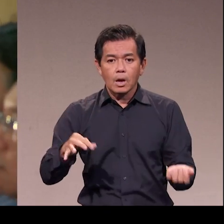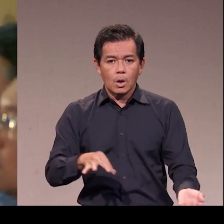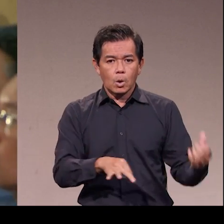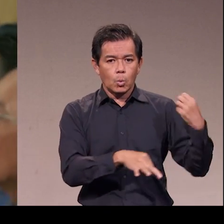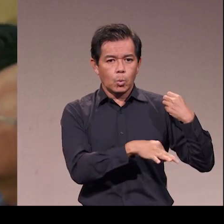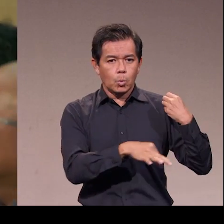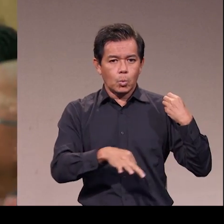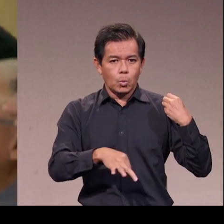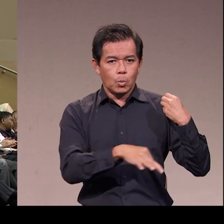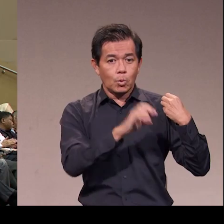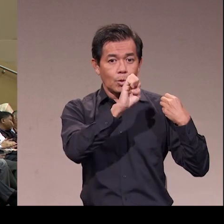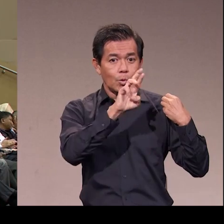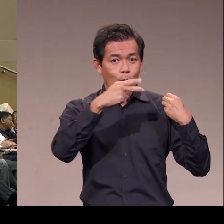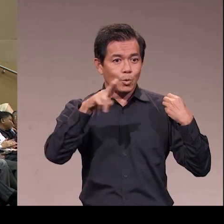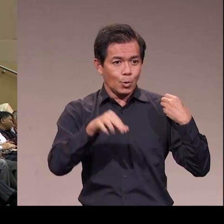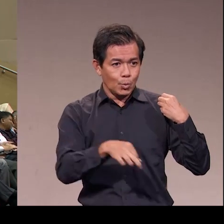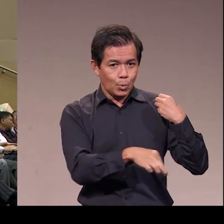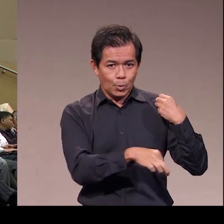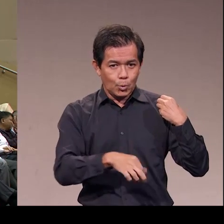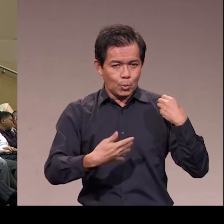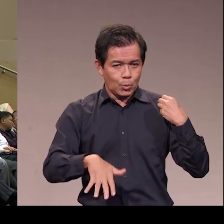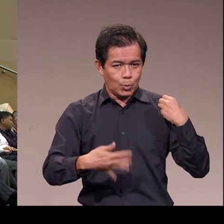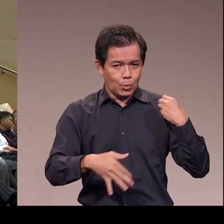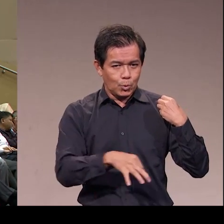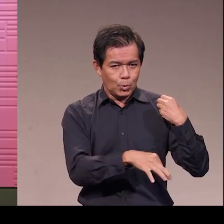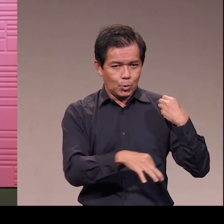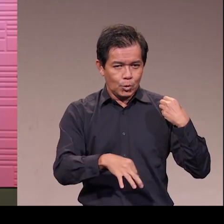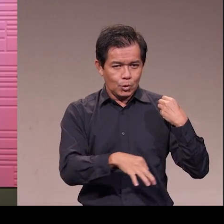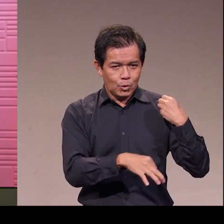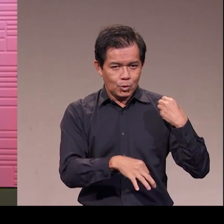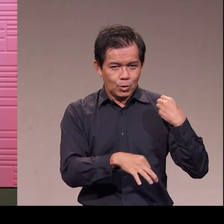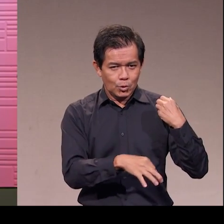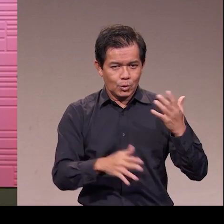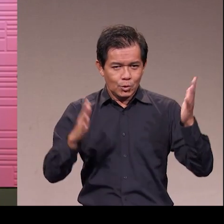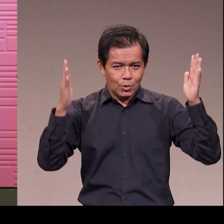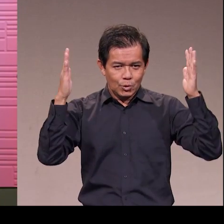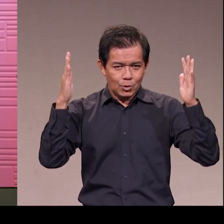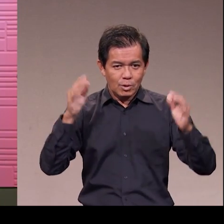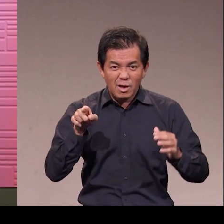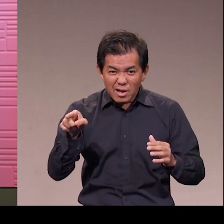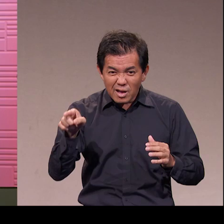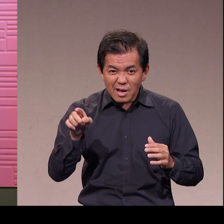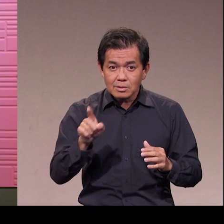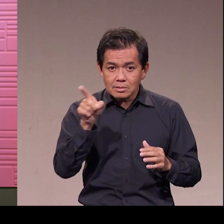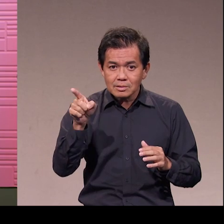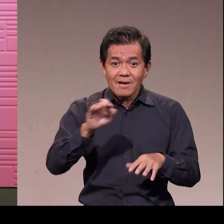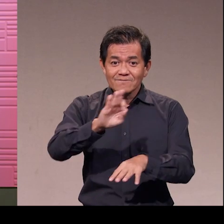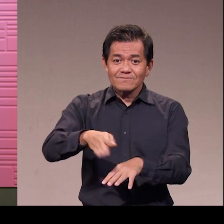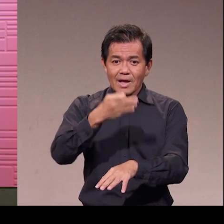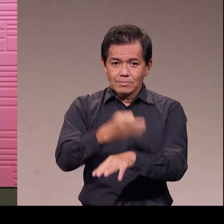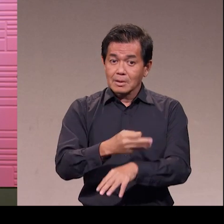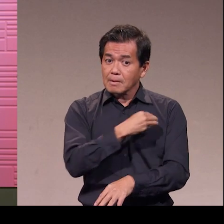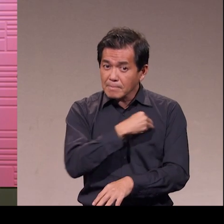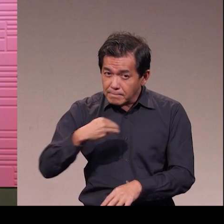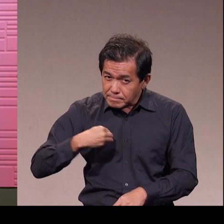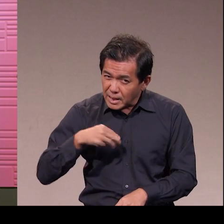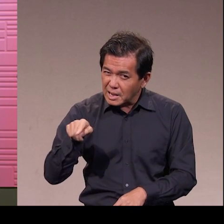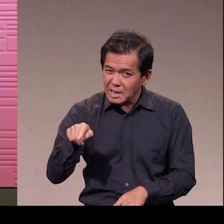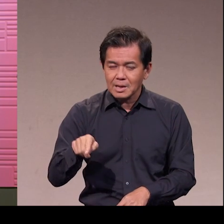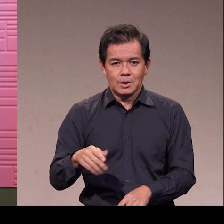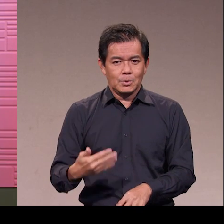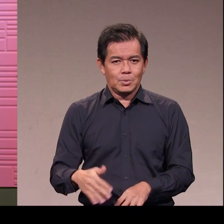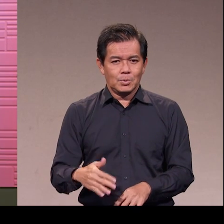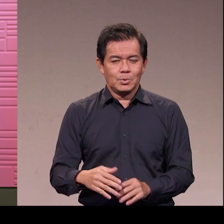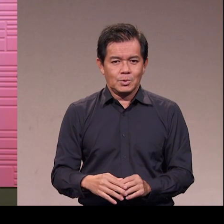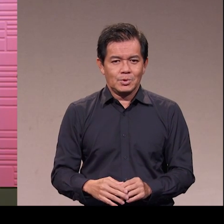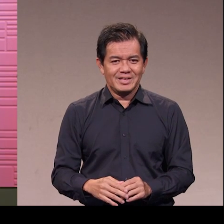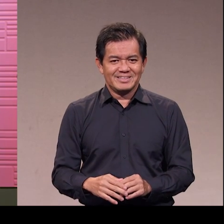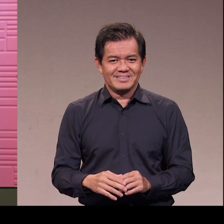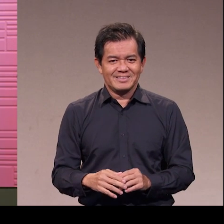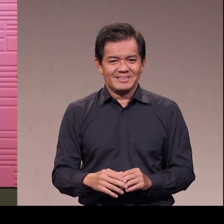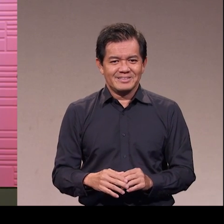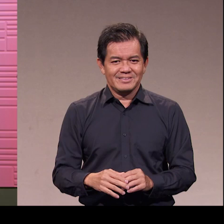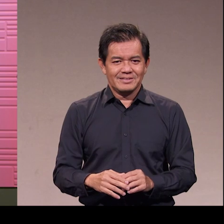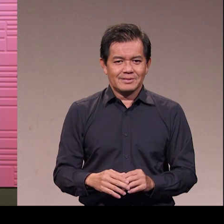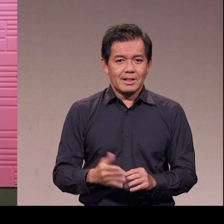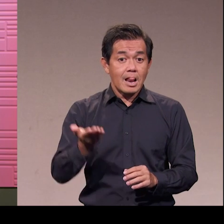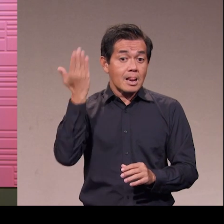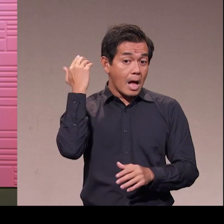and he was one of the founding members.